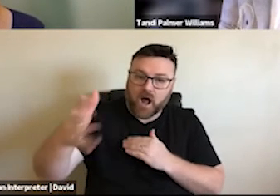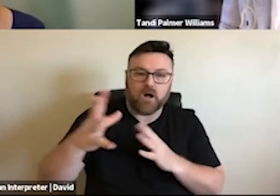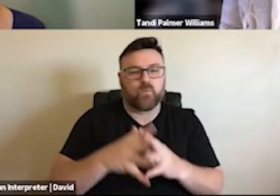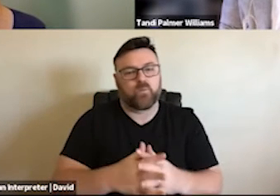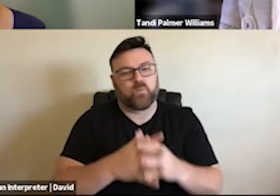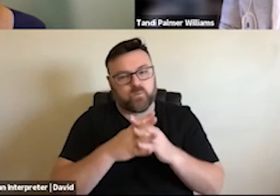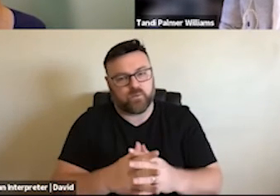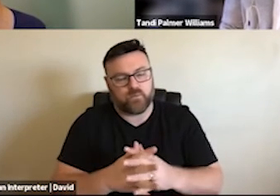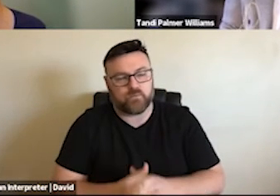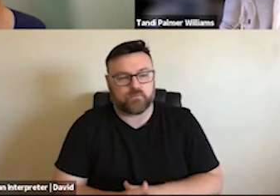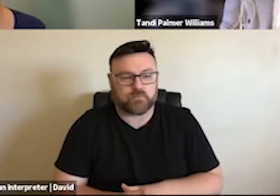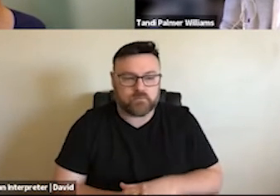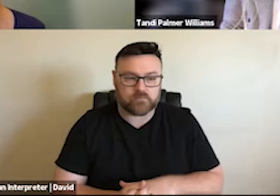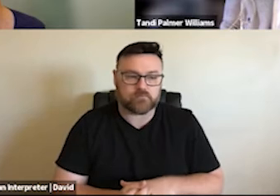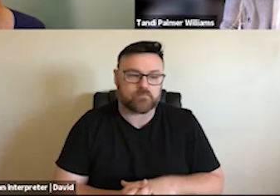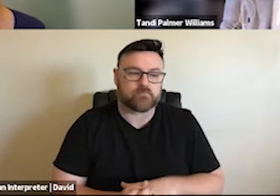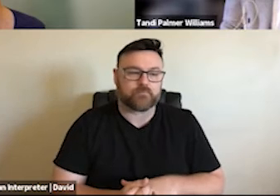As I said, moving between platforms.